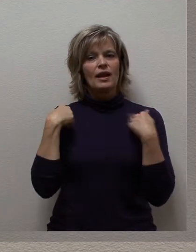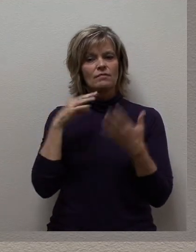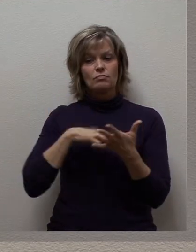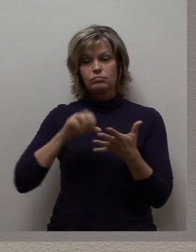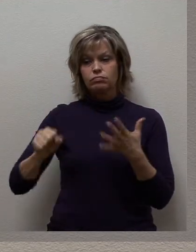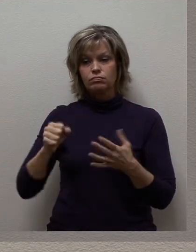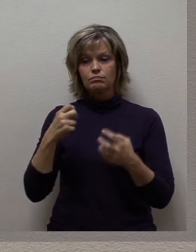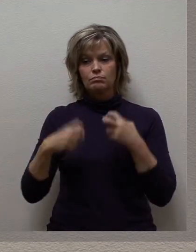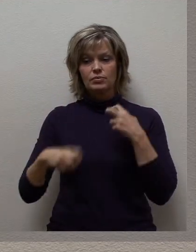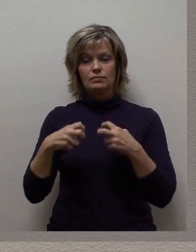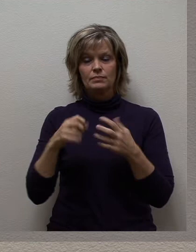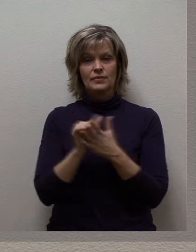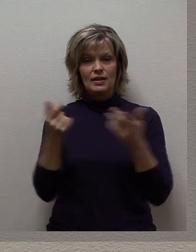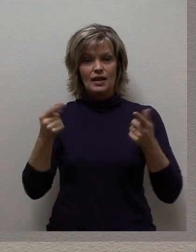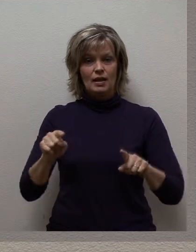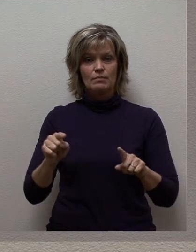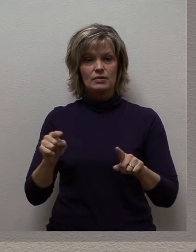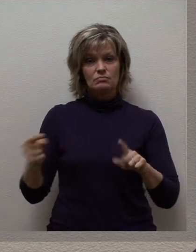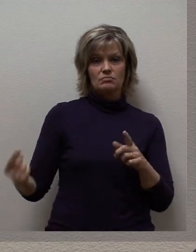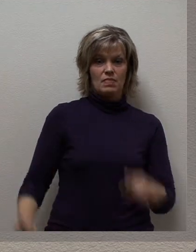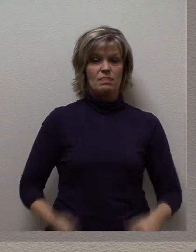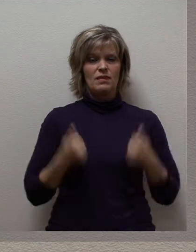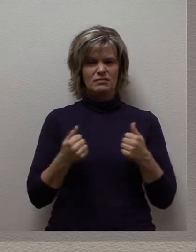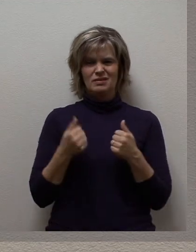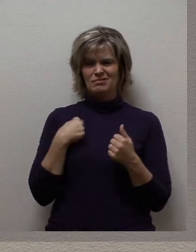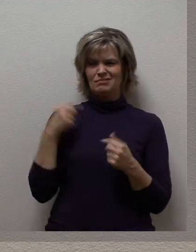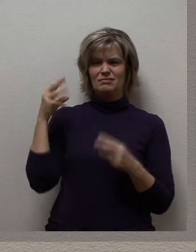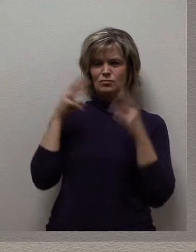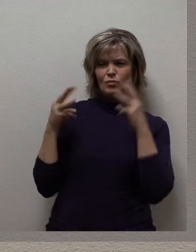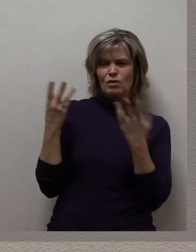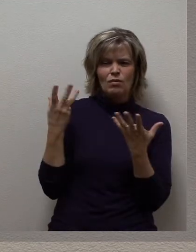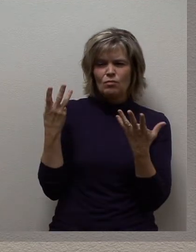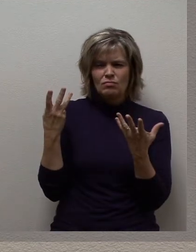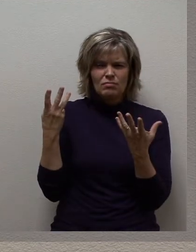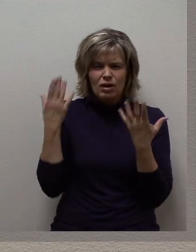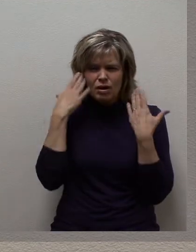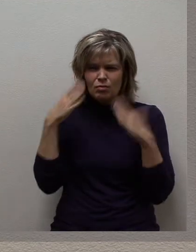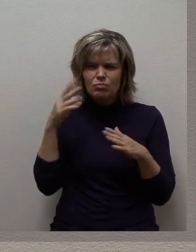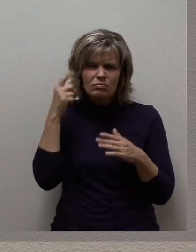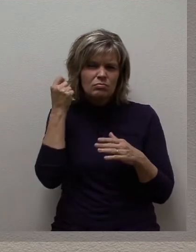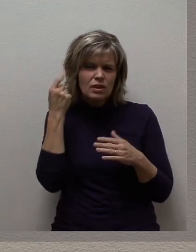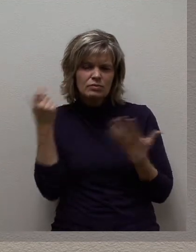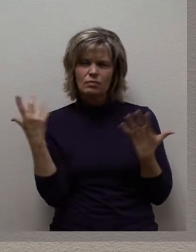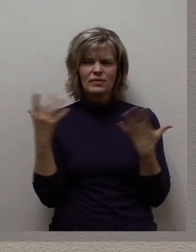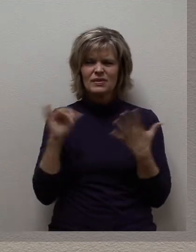that happens in their lives, to have to worry about, "Am I going to understand what's being said?"